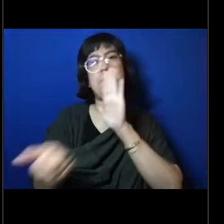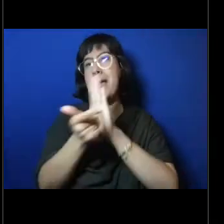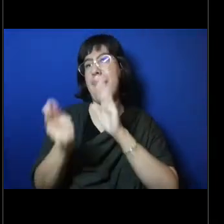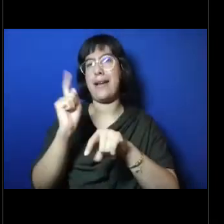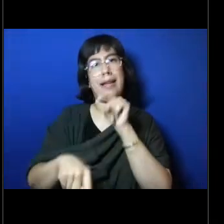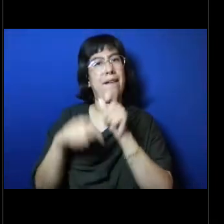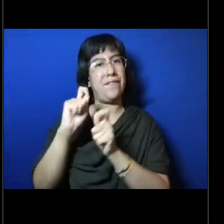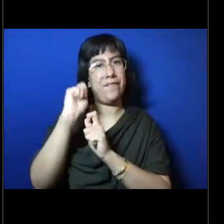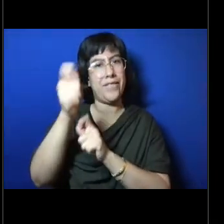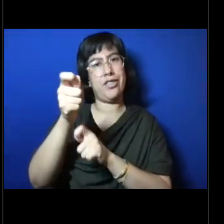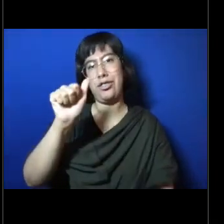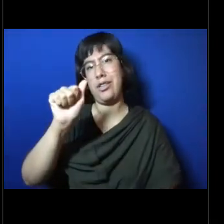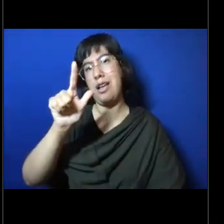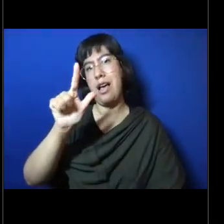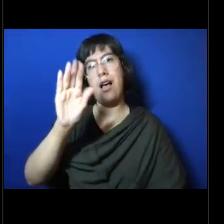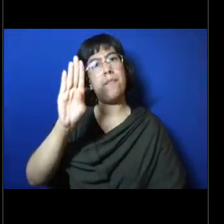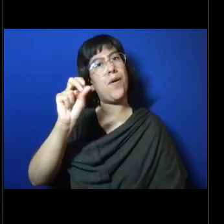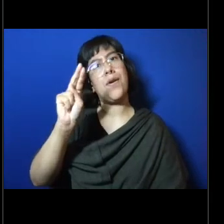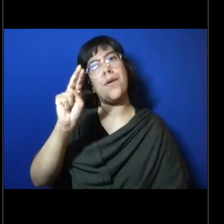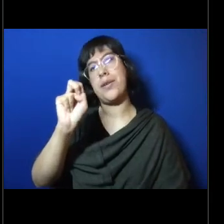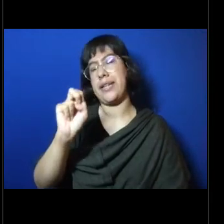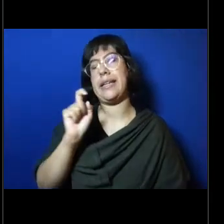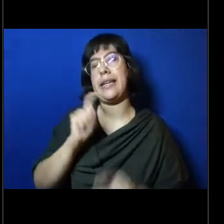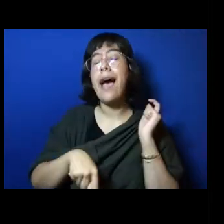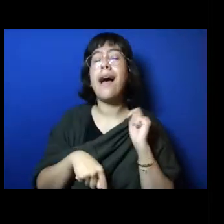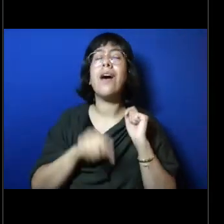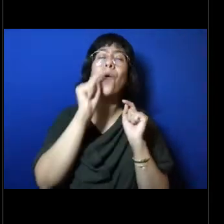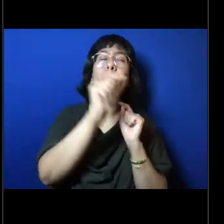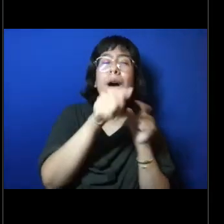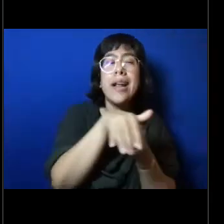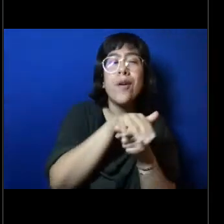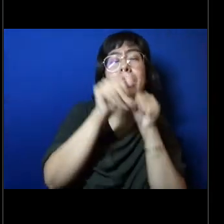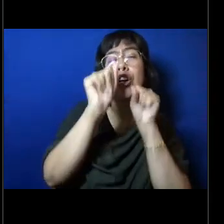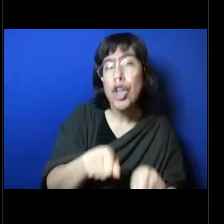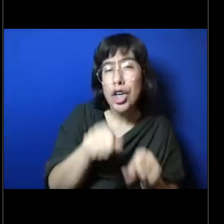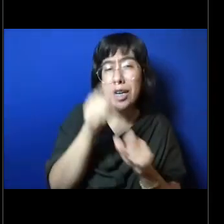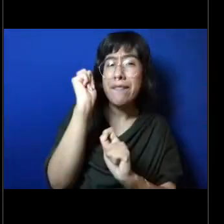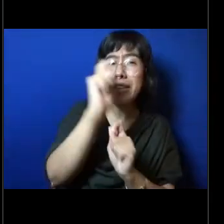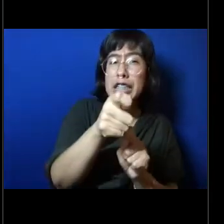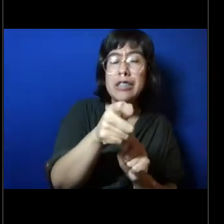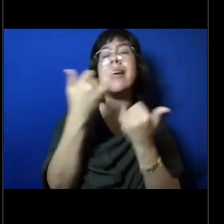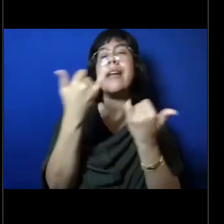where a small recreational fishery was allowed for a few years after that, that's been closed as well.